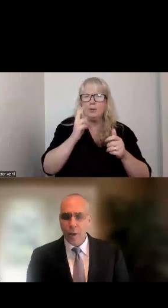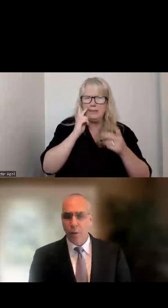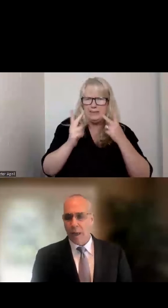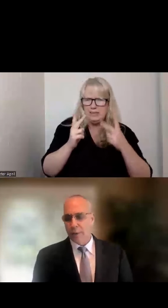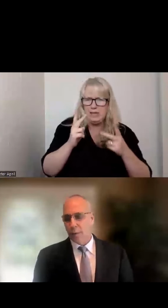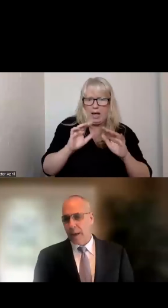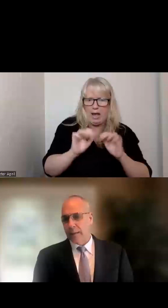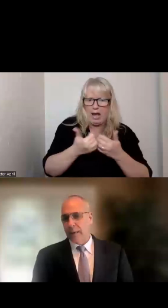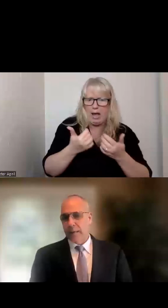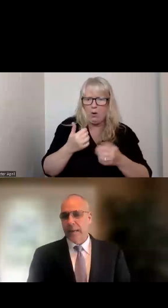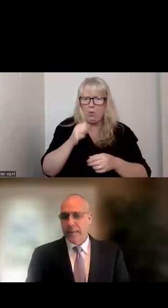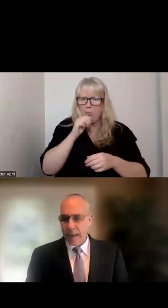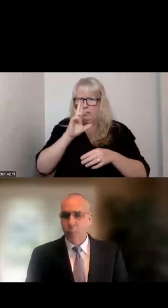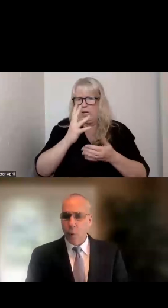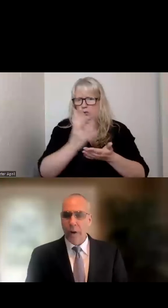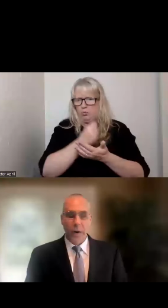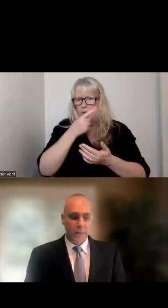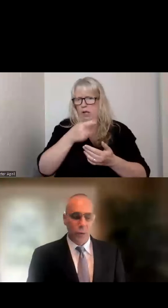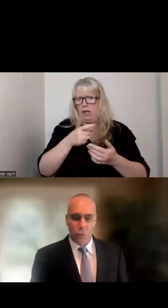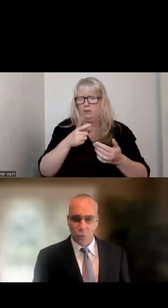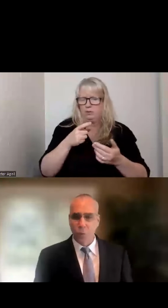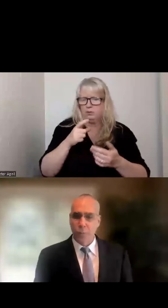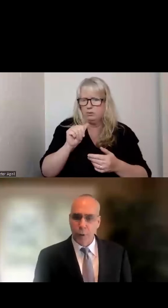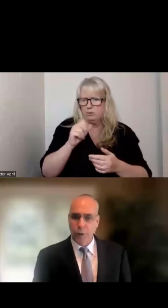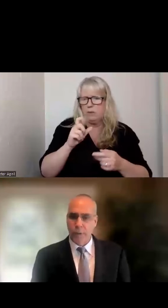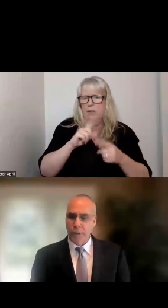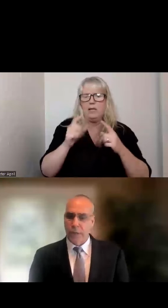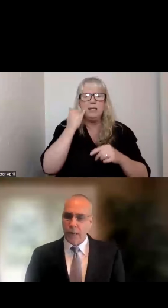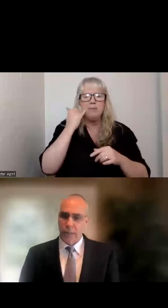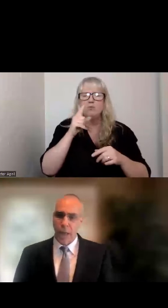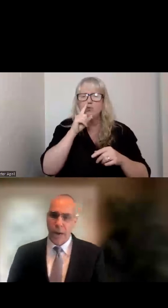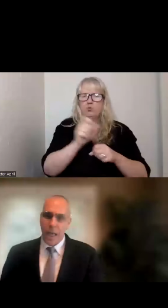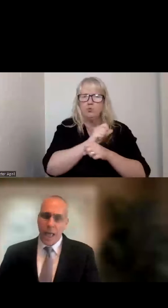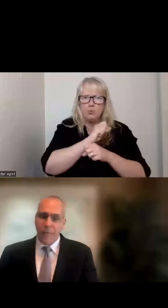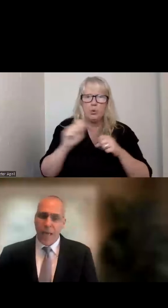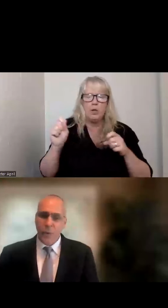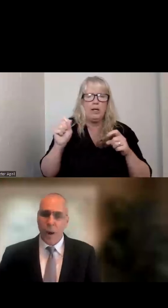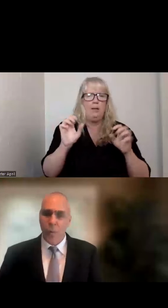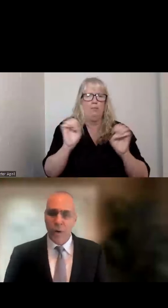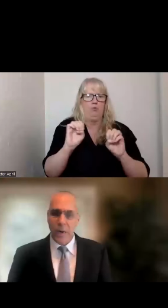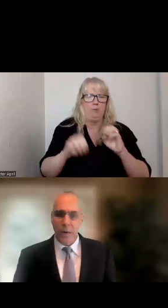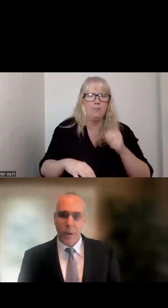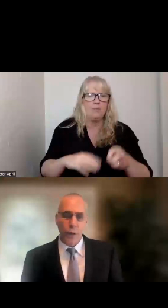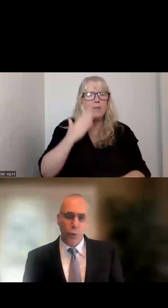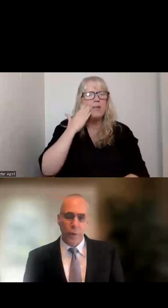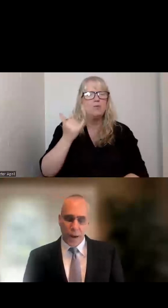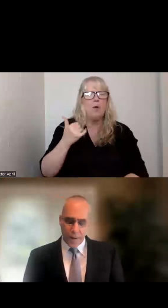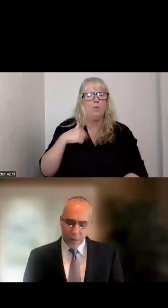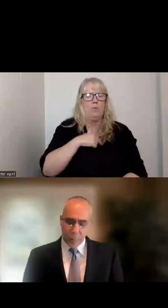USE THOSE ASSETS UNLESS IT IS A EMERGENCY. THAT IS WHY WE NEED TO MAKE SURE THE